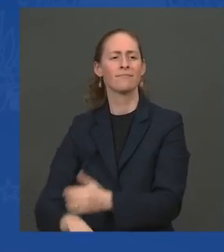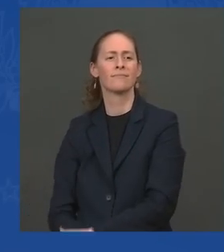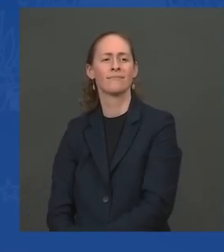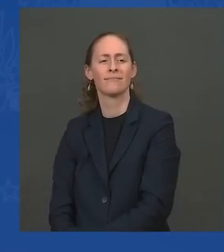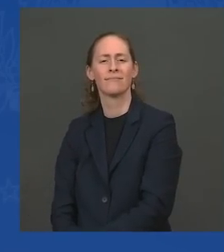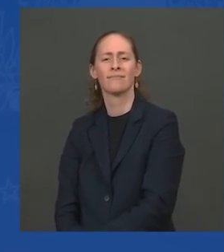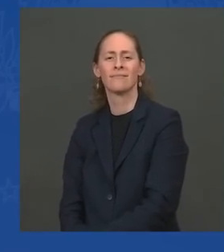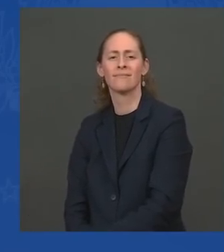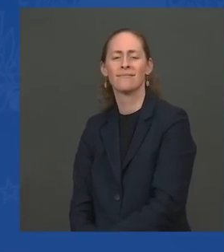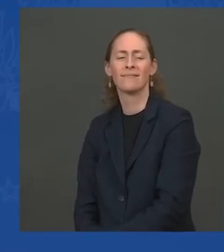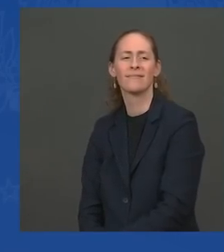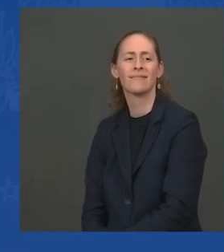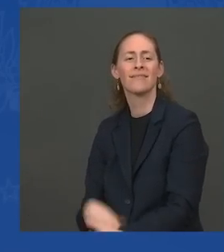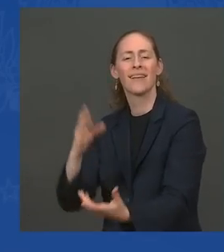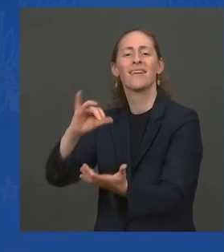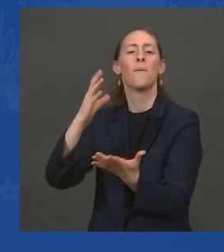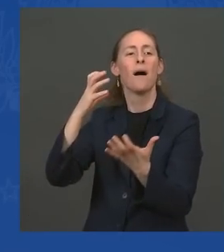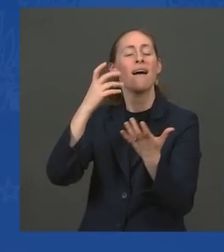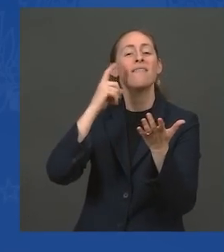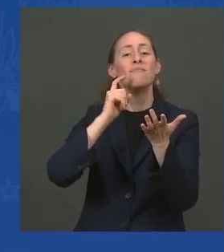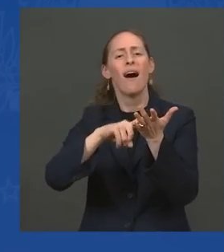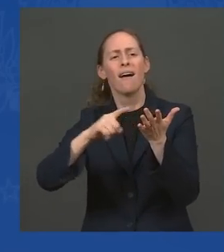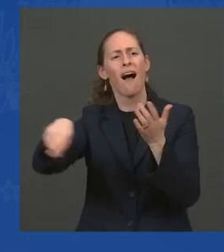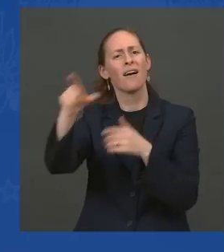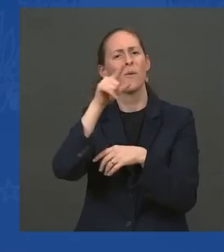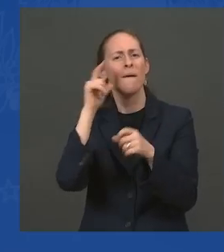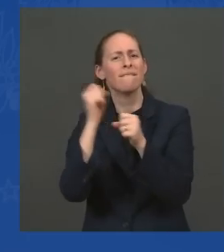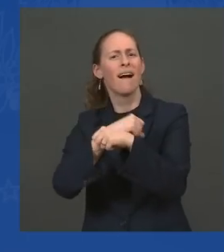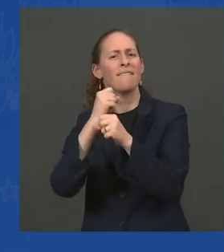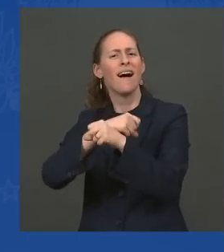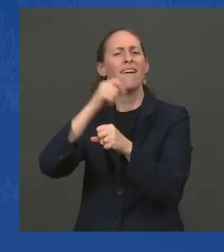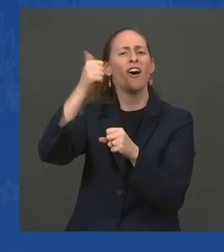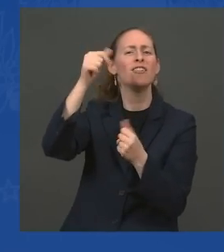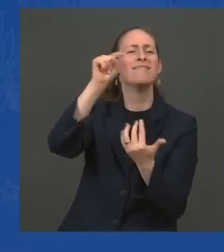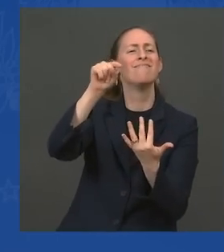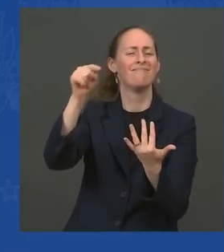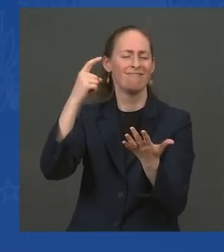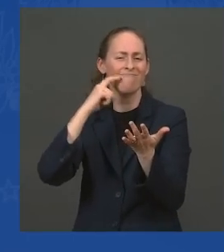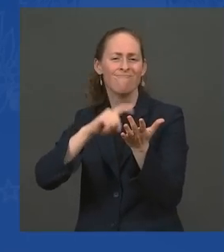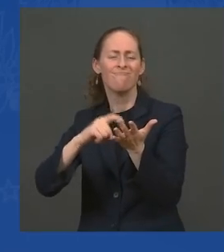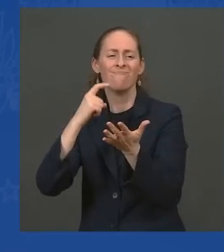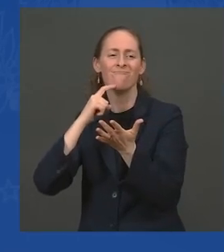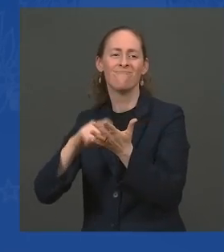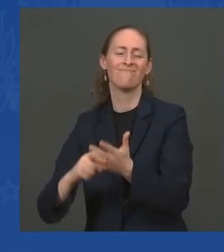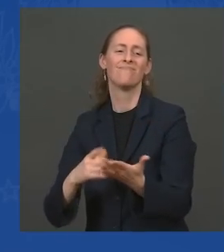the Democratic Women's Conference and serving in the leadership of the Congressional Black Caucus. Thank you.